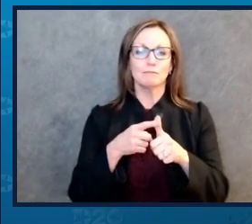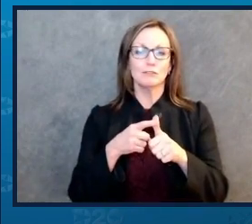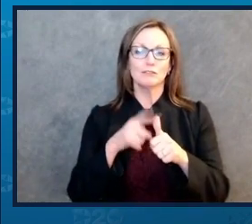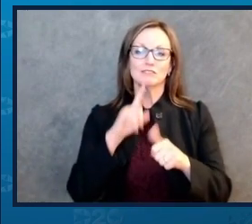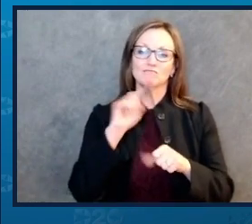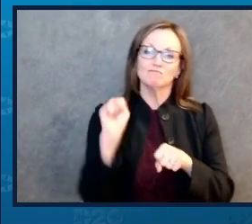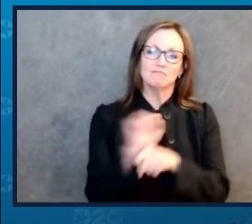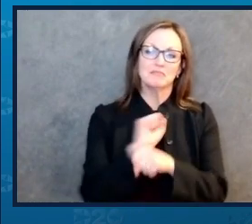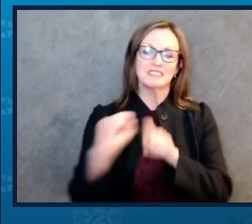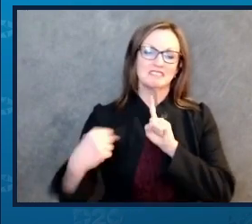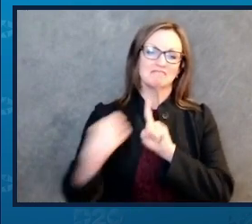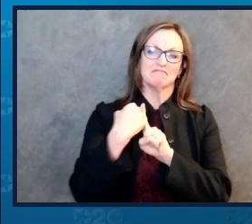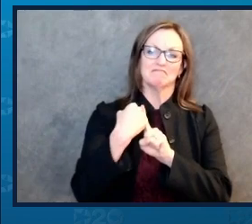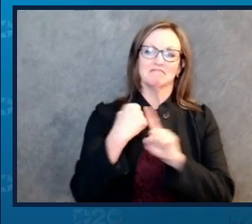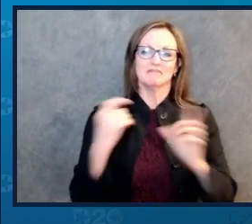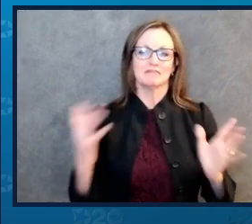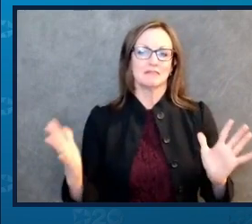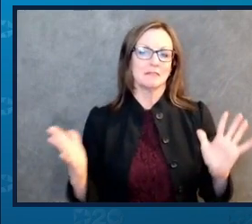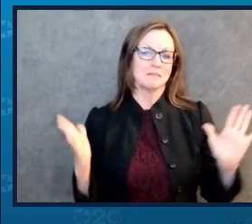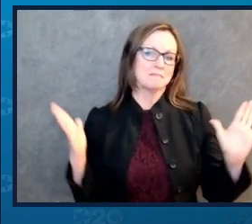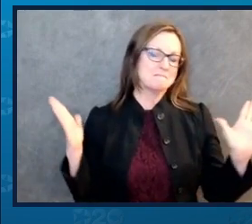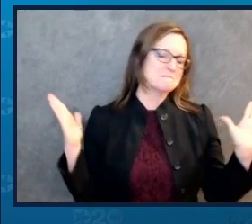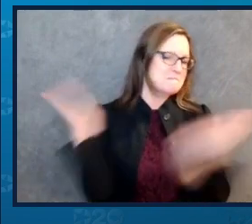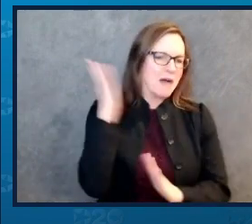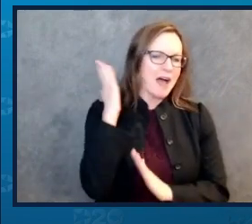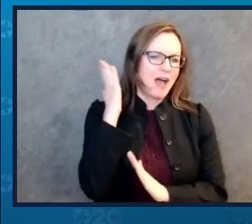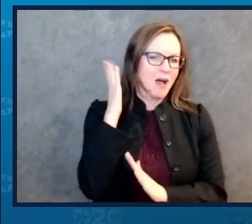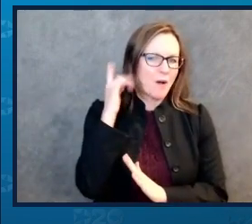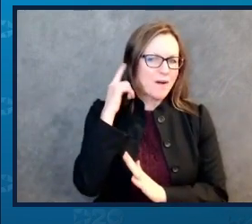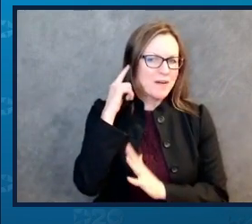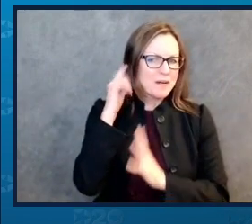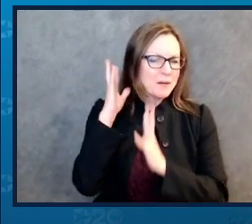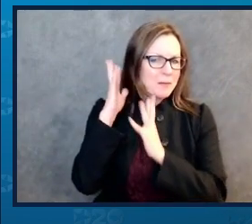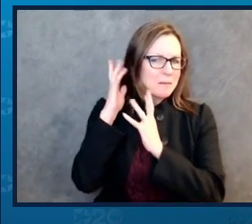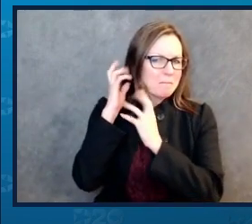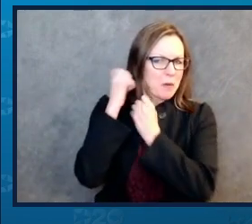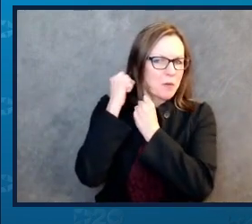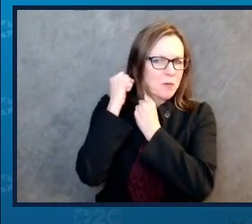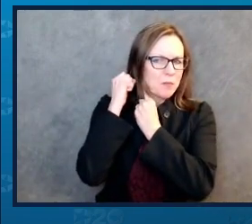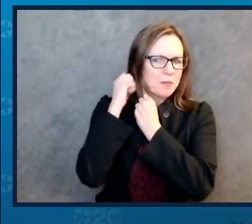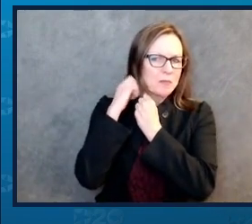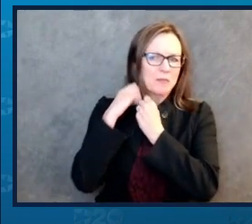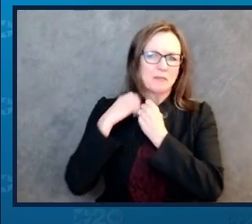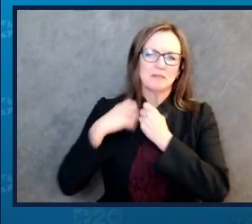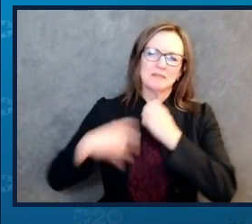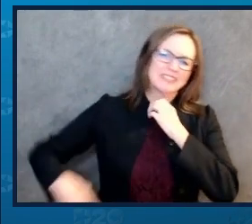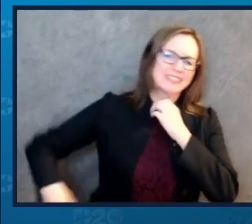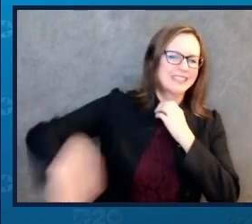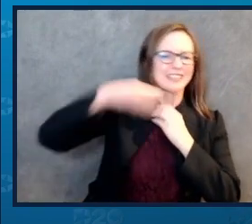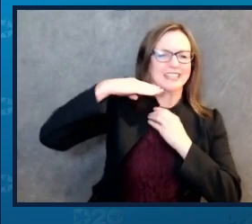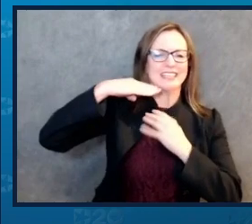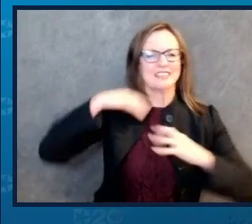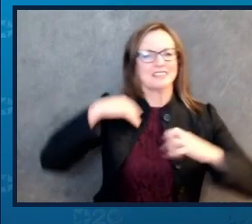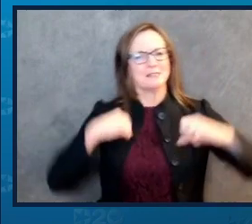PUNCHING, KICK, CHOKE, THREATENING WITH WITH A KNIFE OR A GUN.